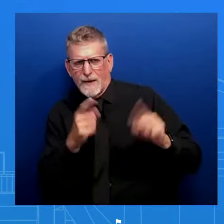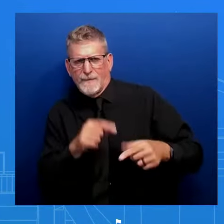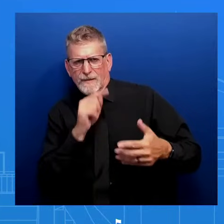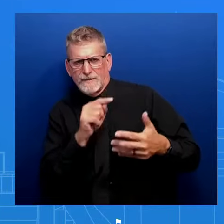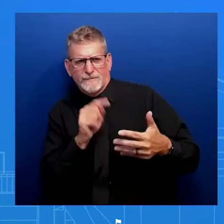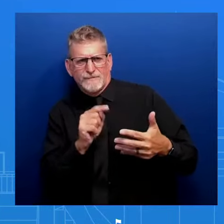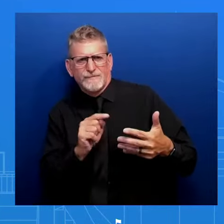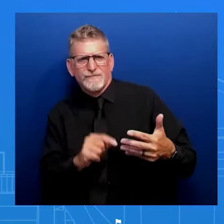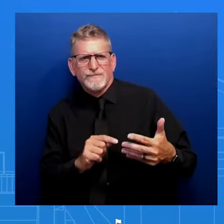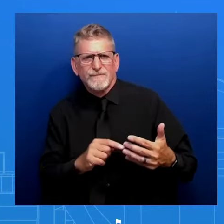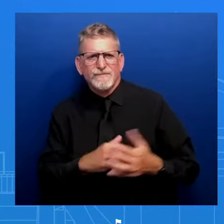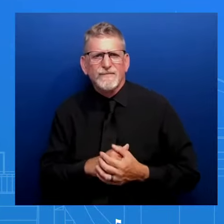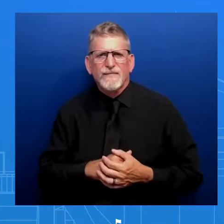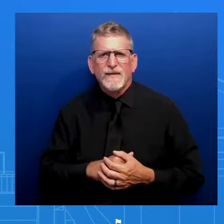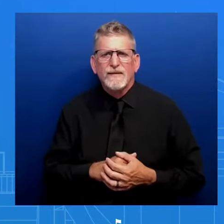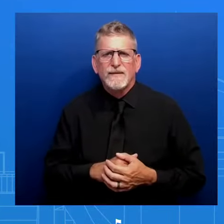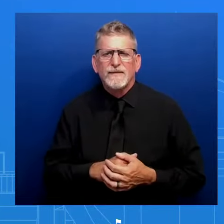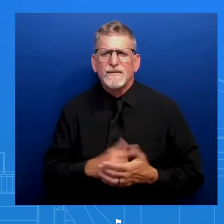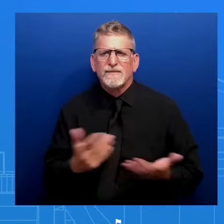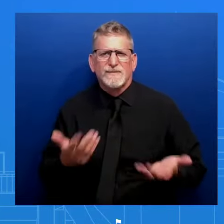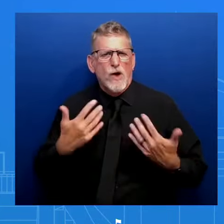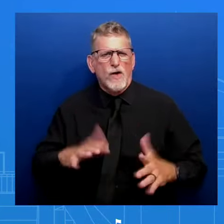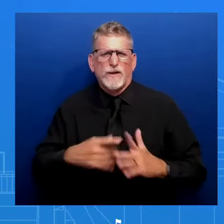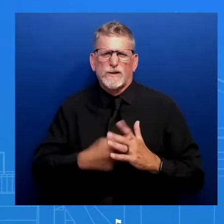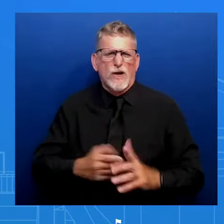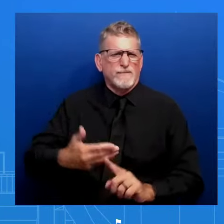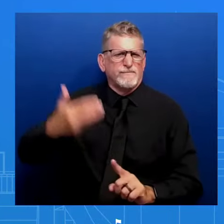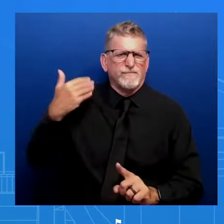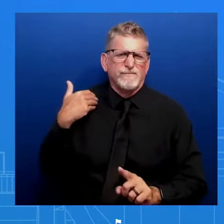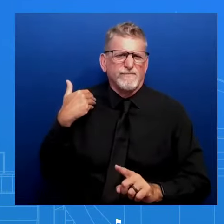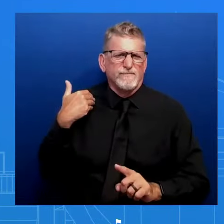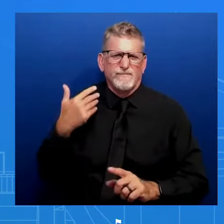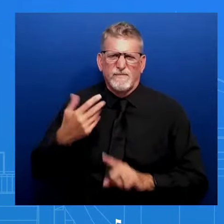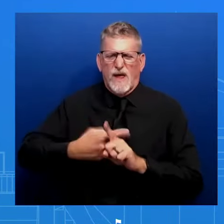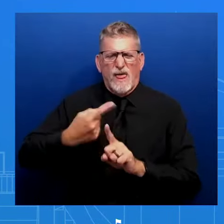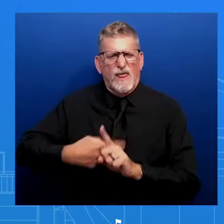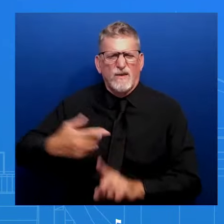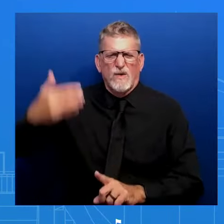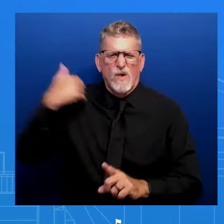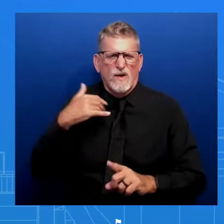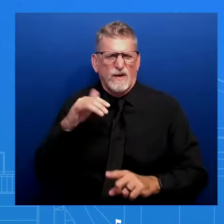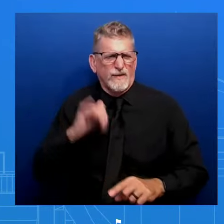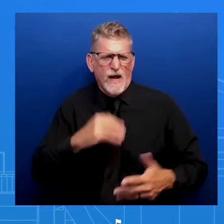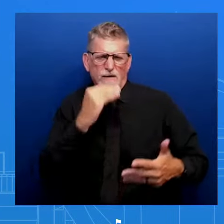has begun months ago. And, in fact, Jake Sullivan,